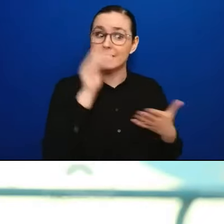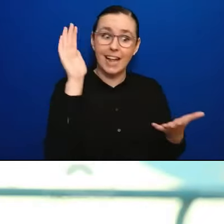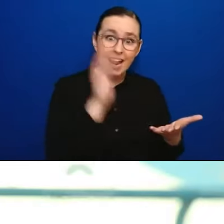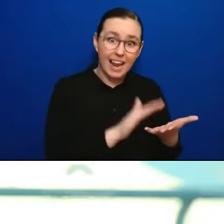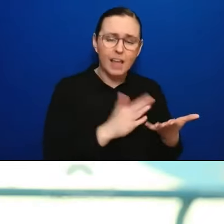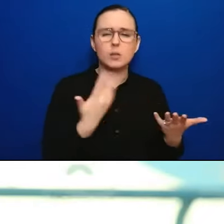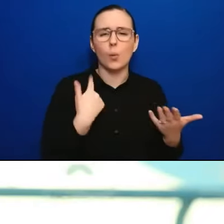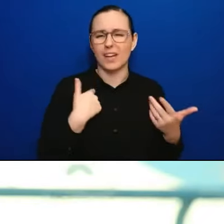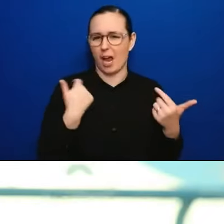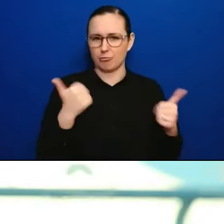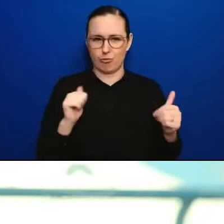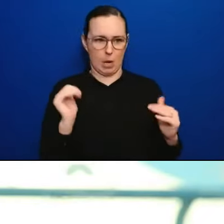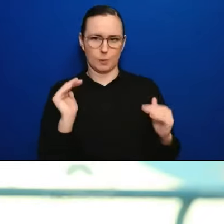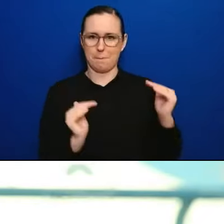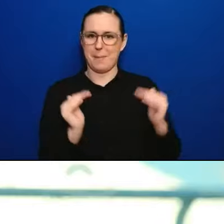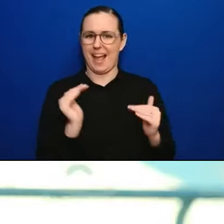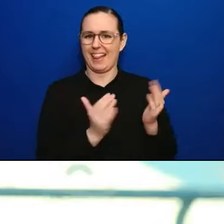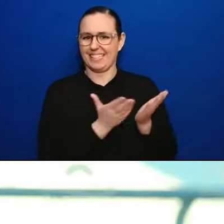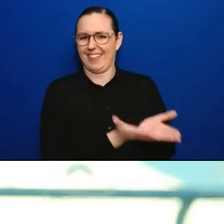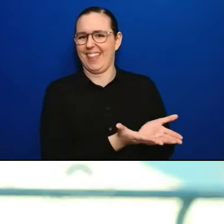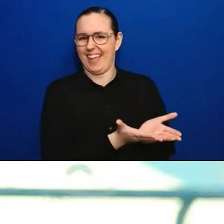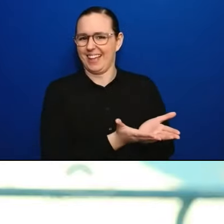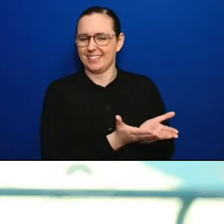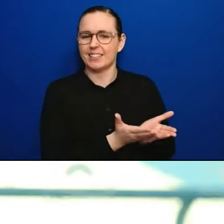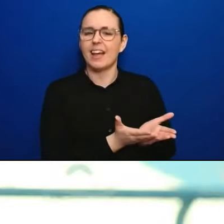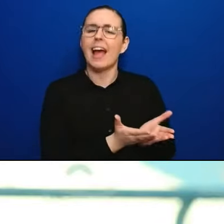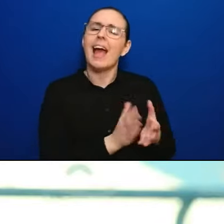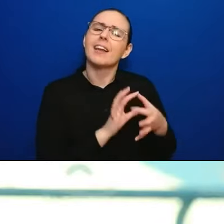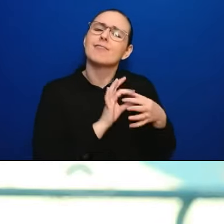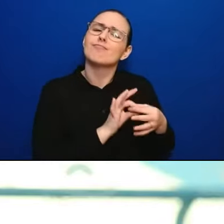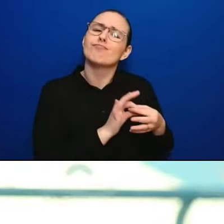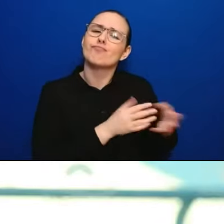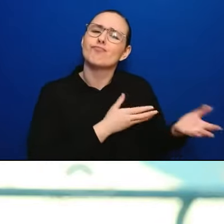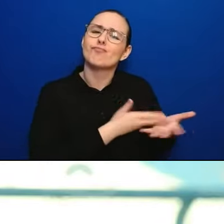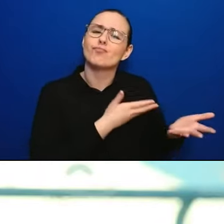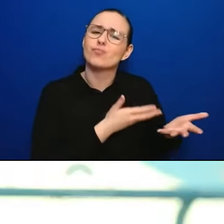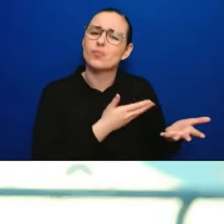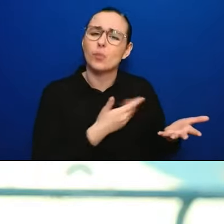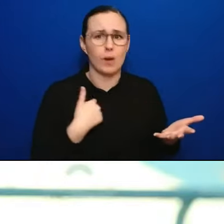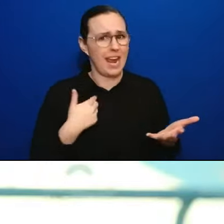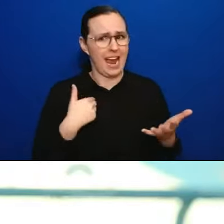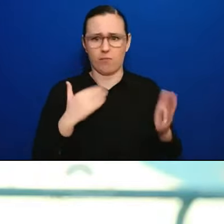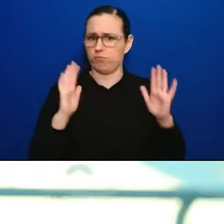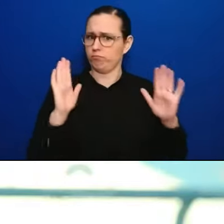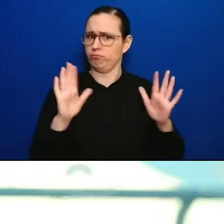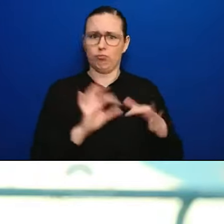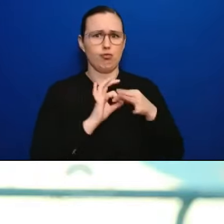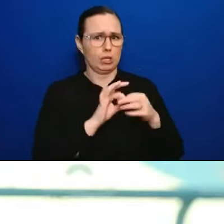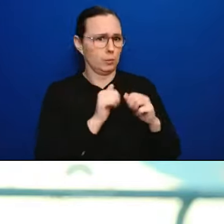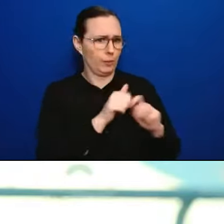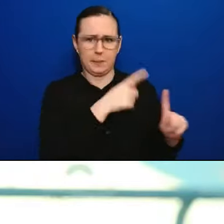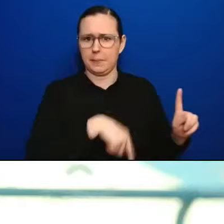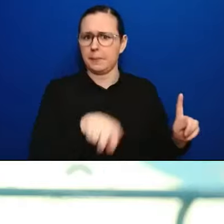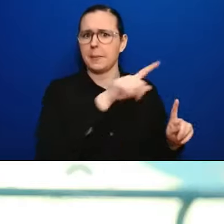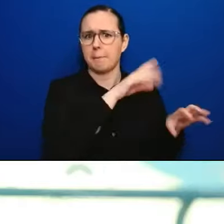balance right now given what we're seeing circulating. And it is very much part of a